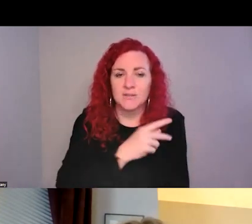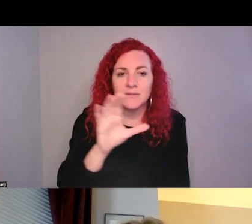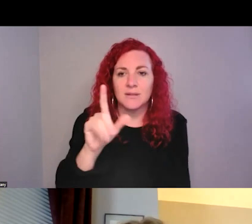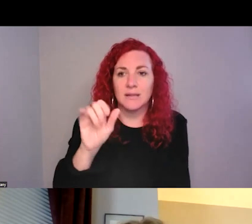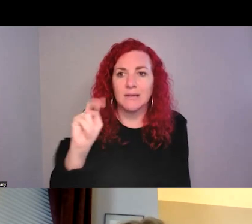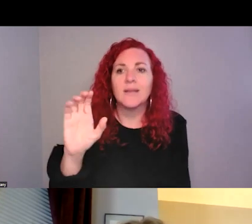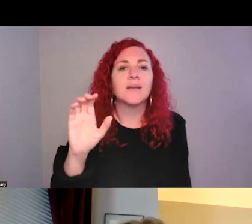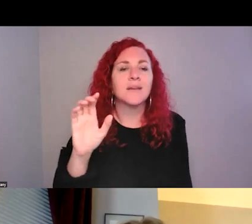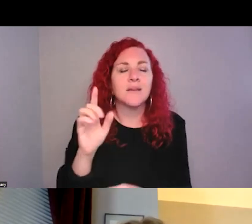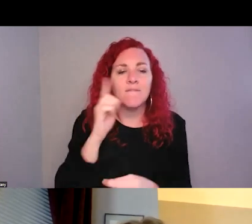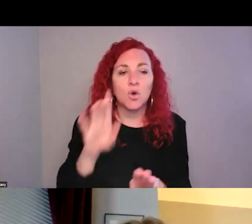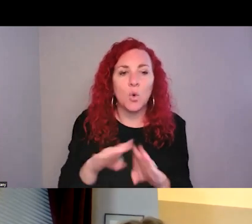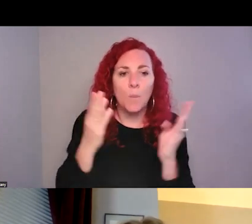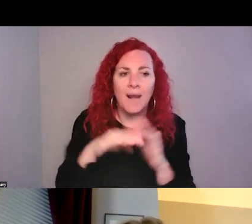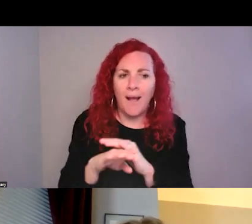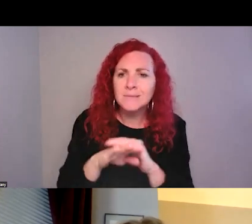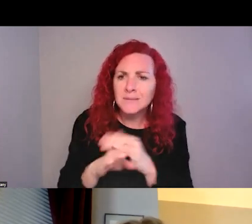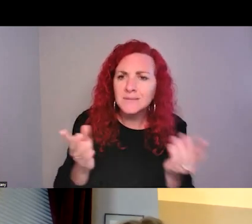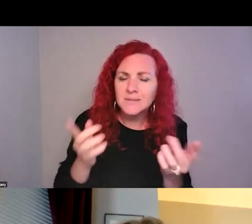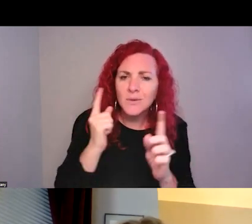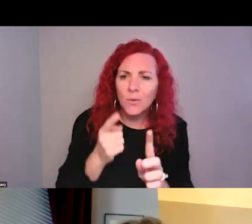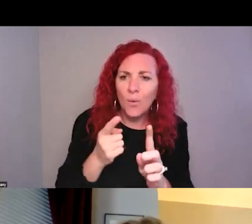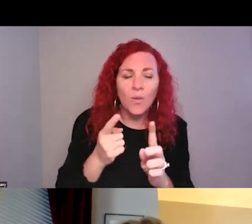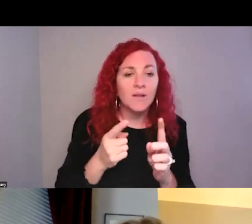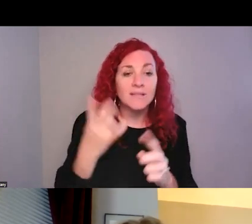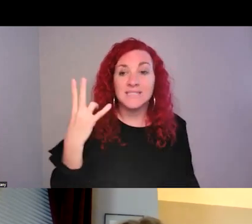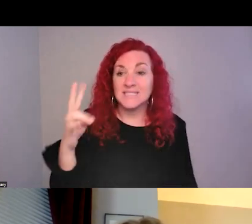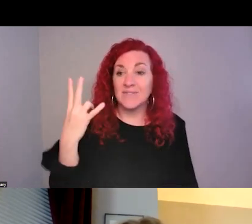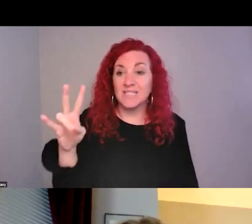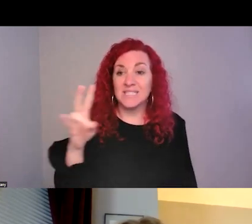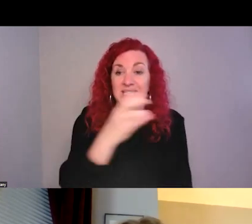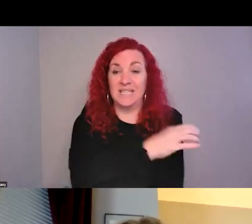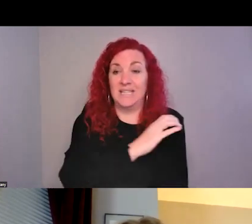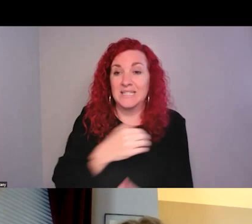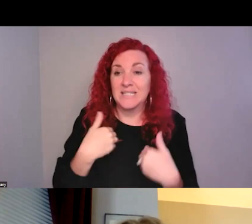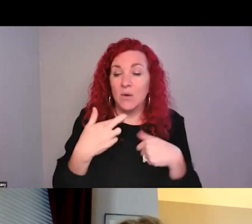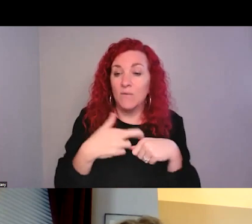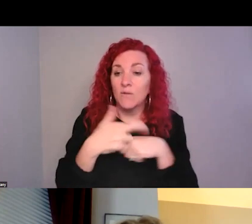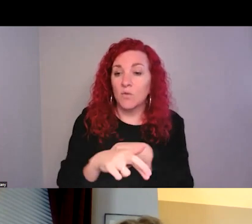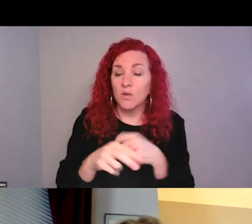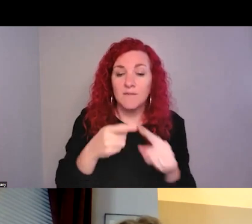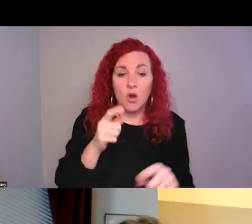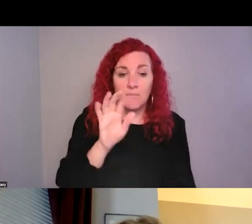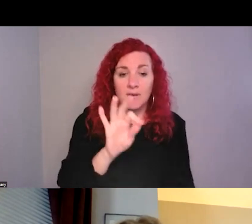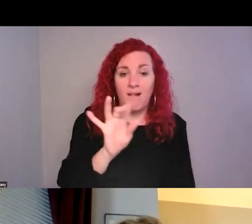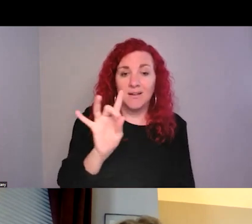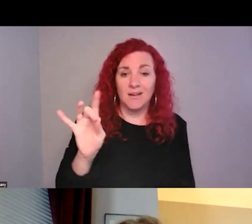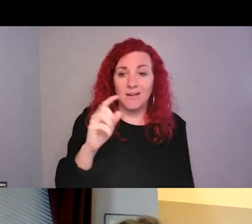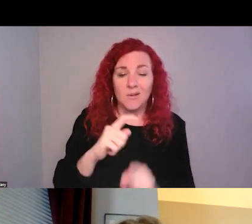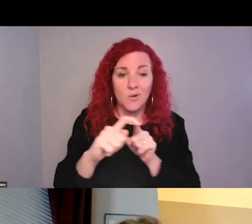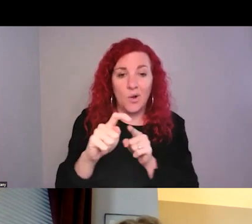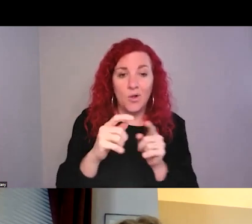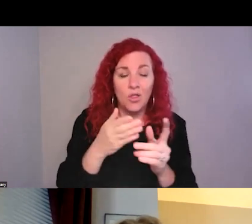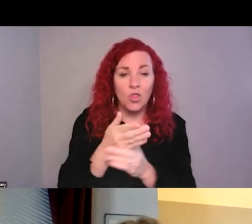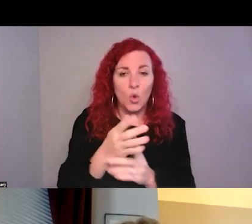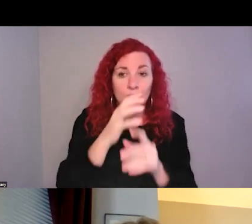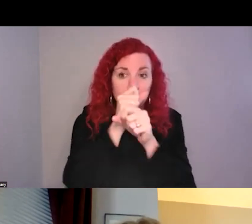SO RIGHT NOW WE HAVE 17 CLINICS THAT RECEIVER REFERRALS THROUGH